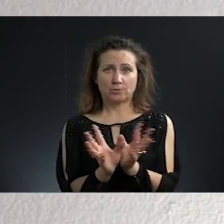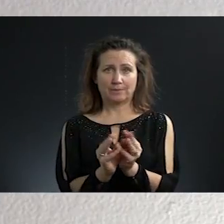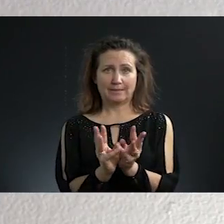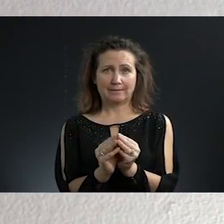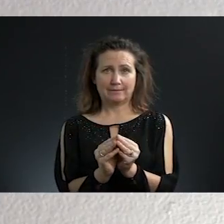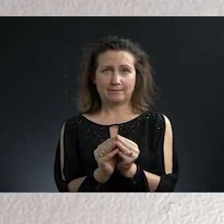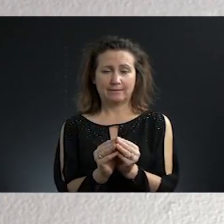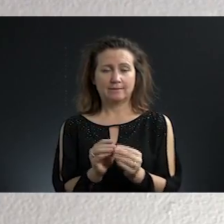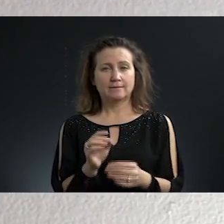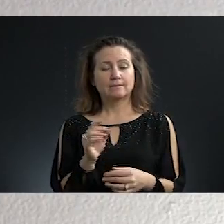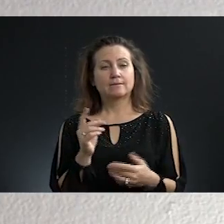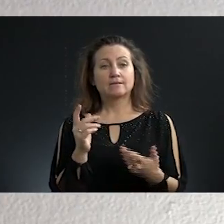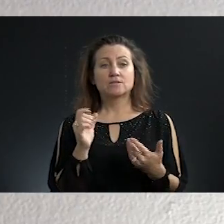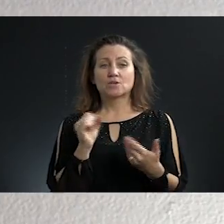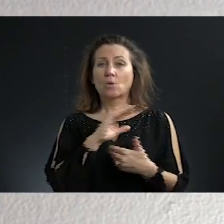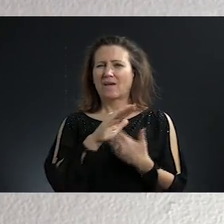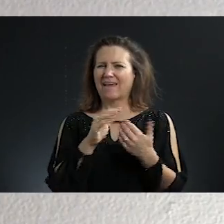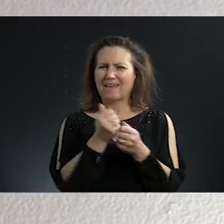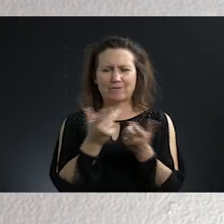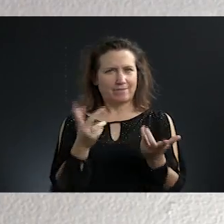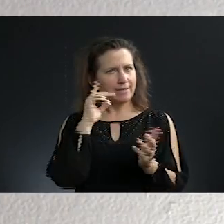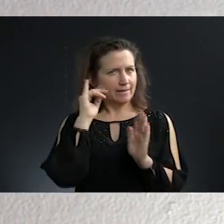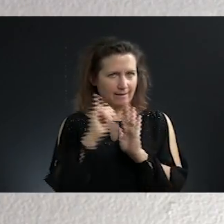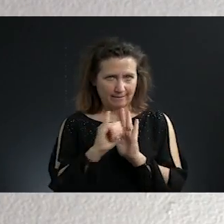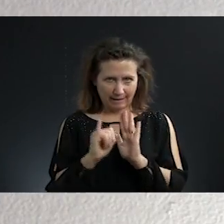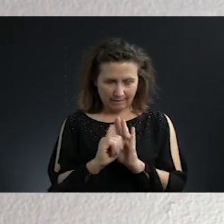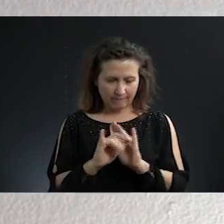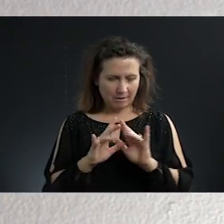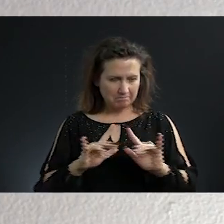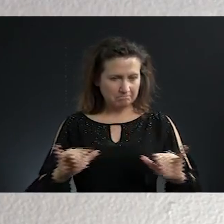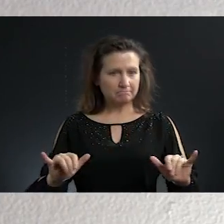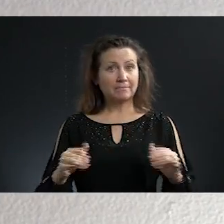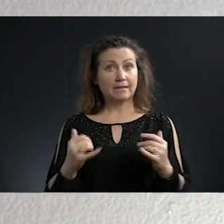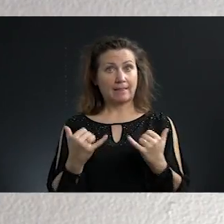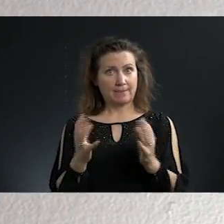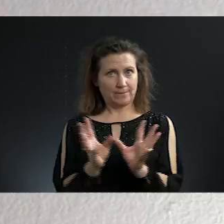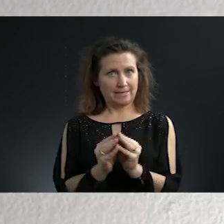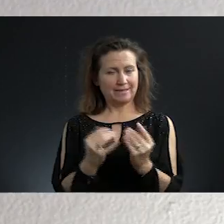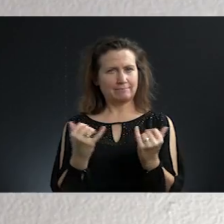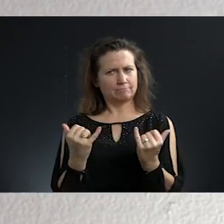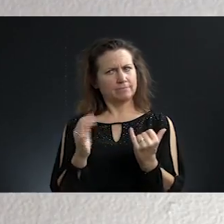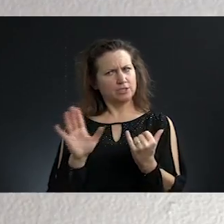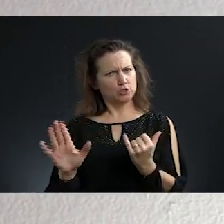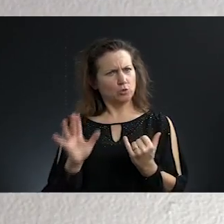So once all of those have been identified at the meeting now. This is your opportunity to make a motion